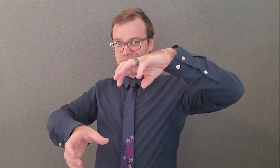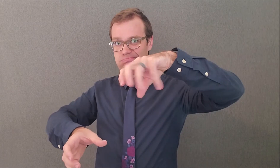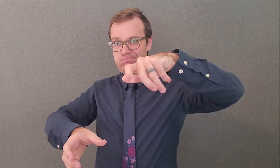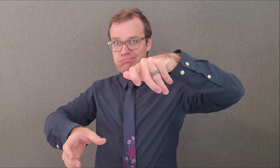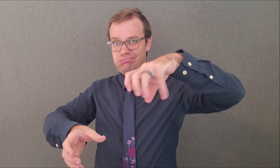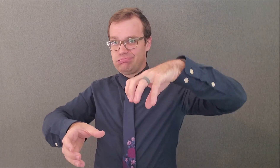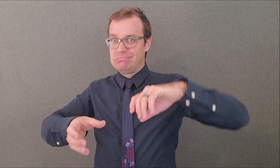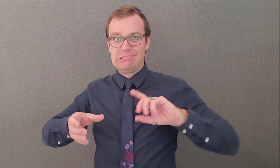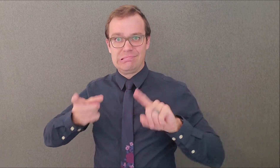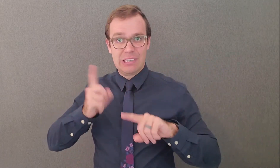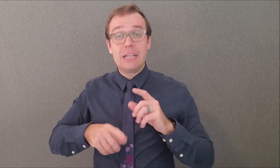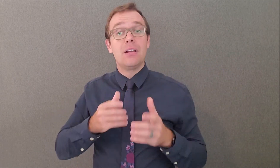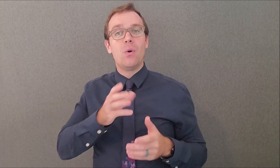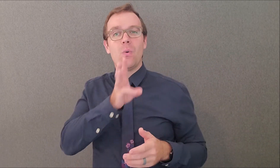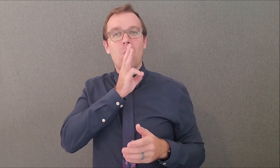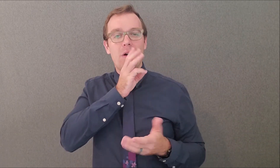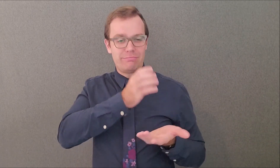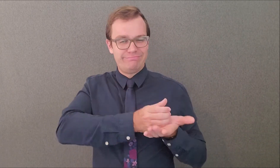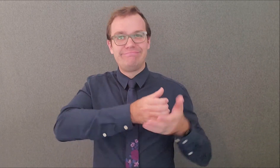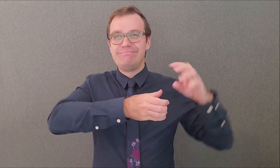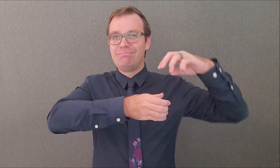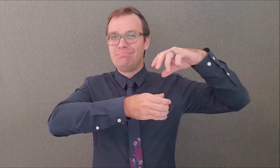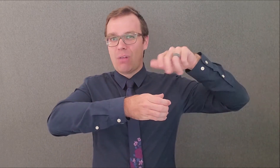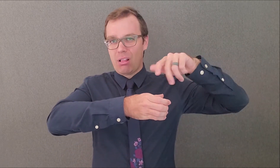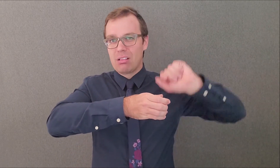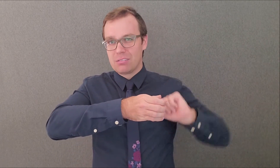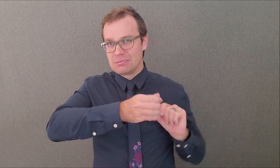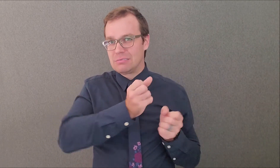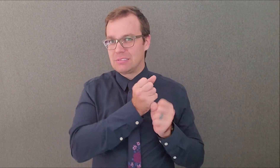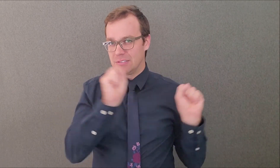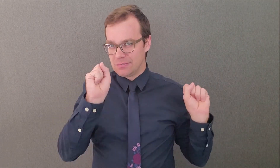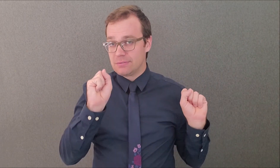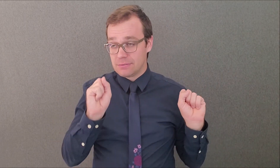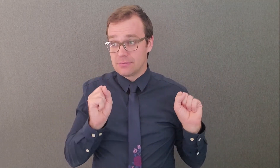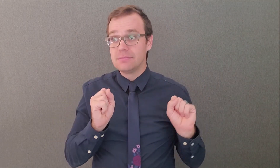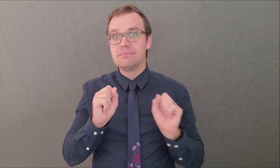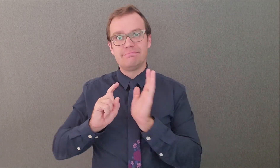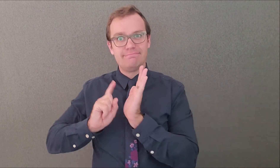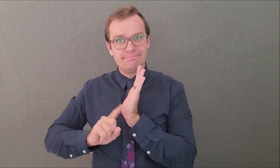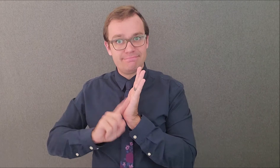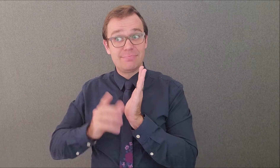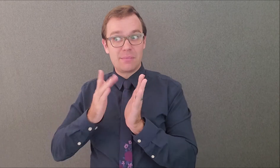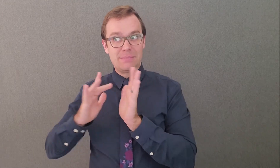and discard any food products that may have come in contact with floodwater.